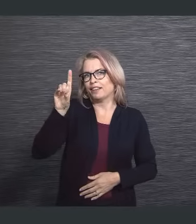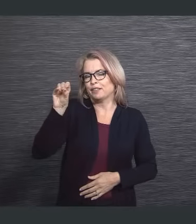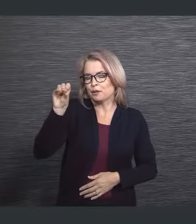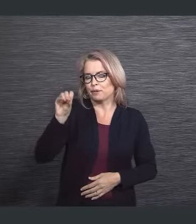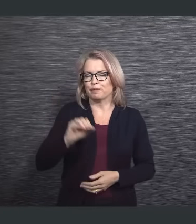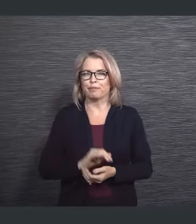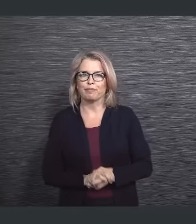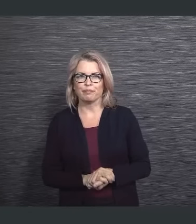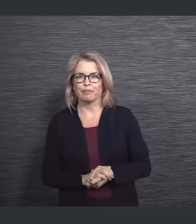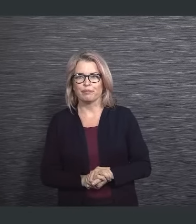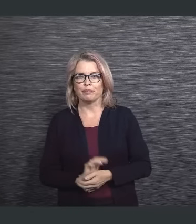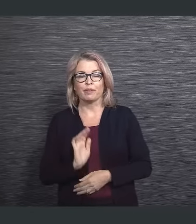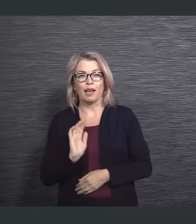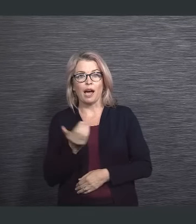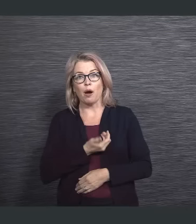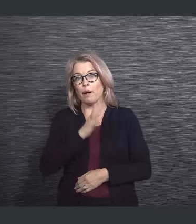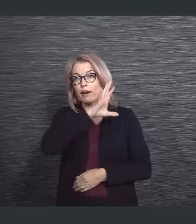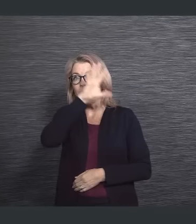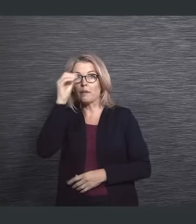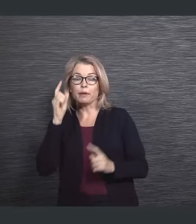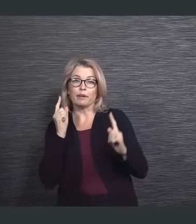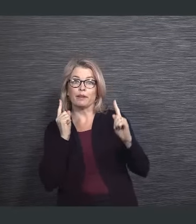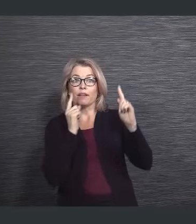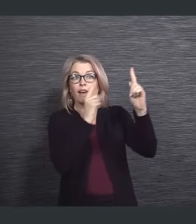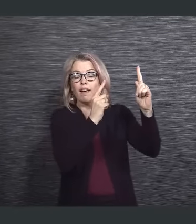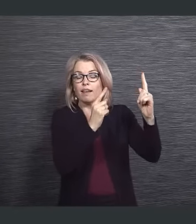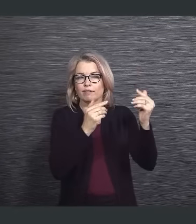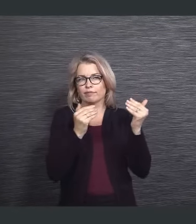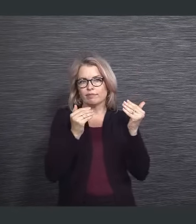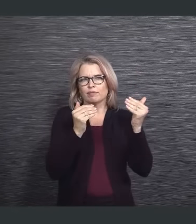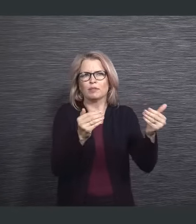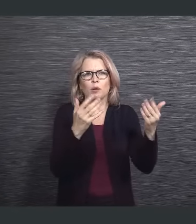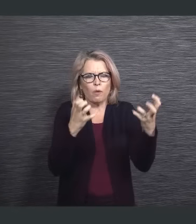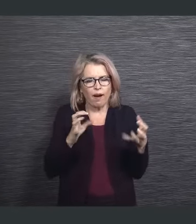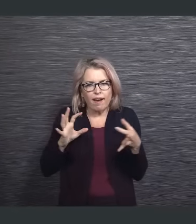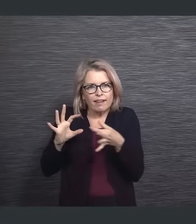Our corporate direction is "getting closer to people",